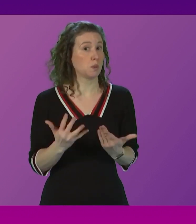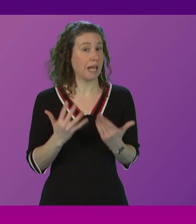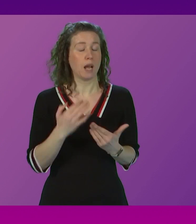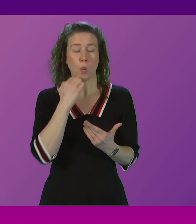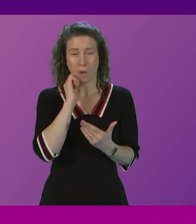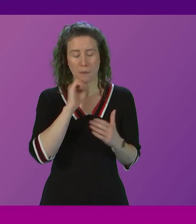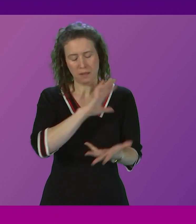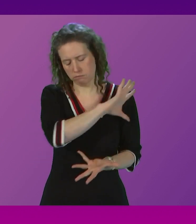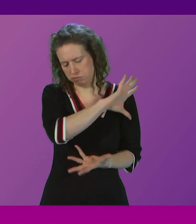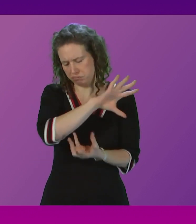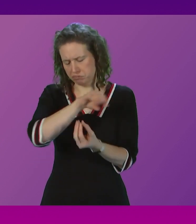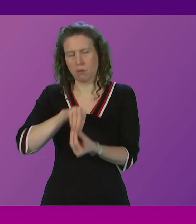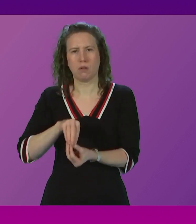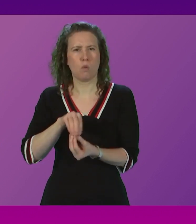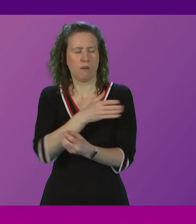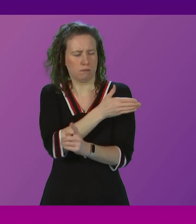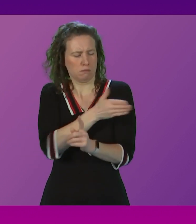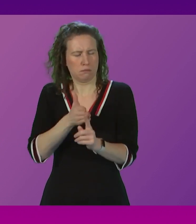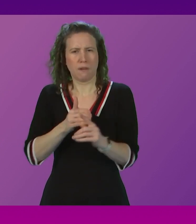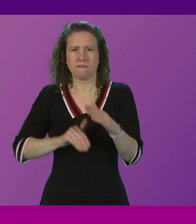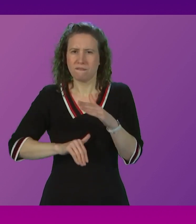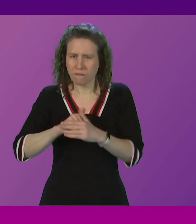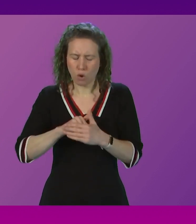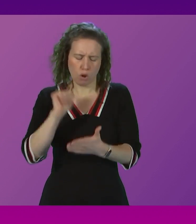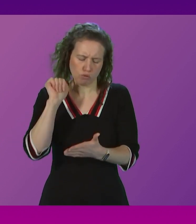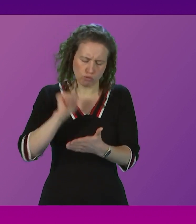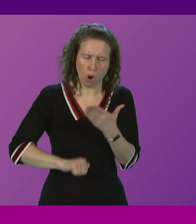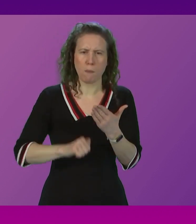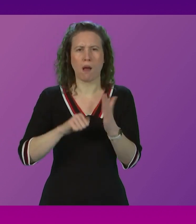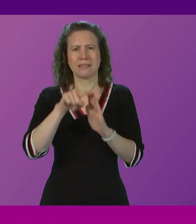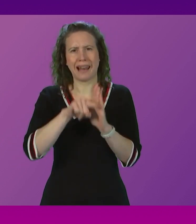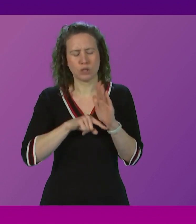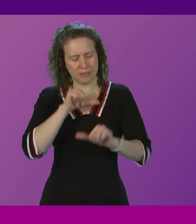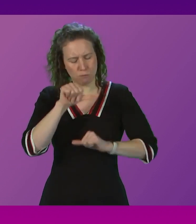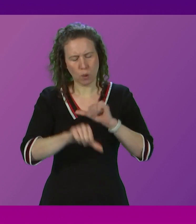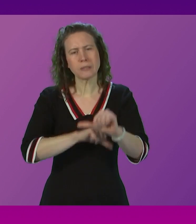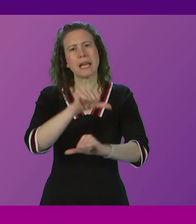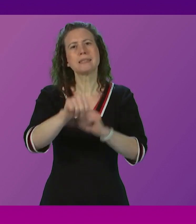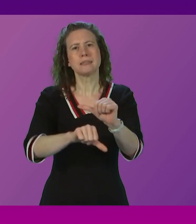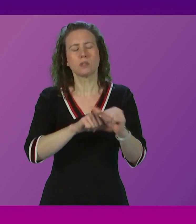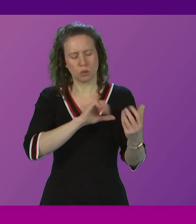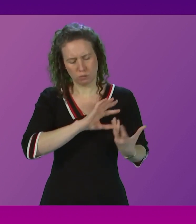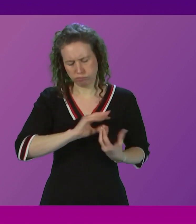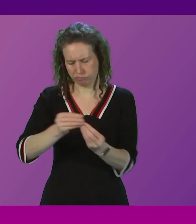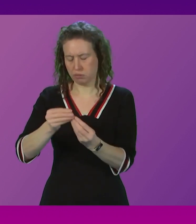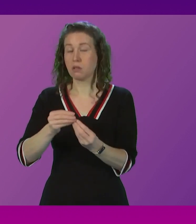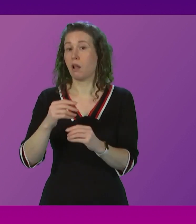will be the culmination of a full and robust legislative process. In the past two days alone,